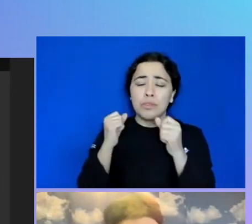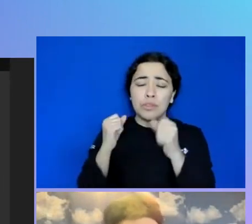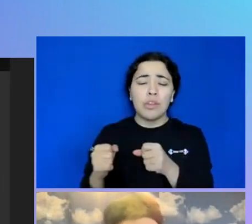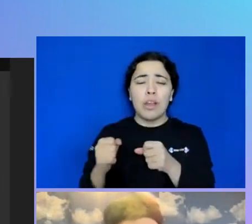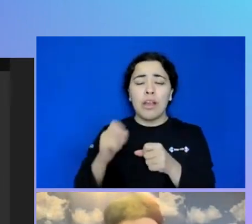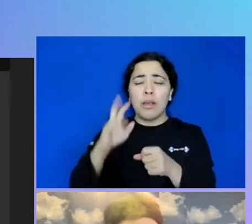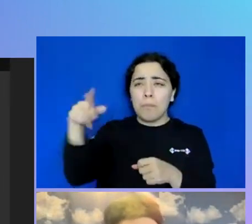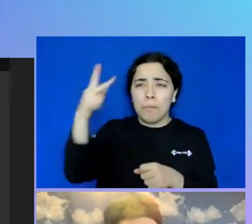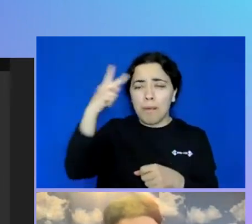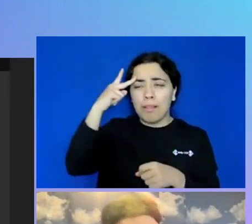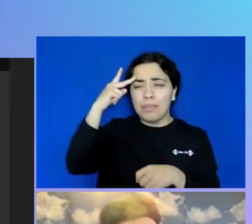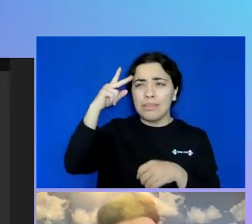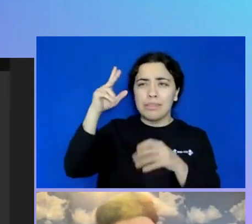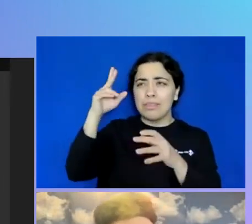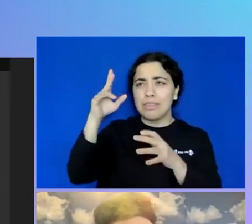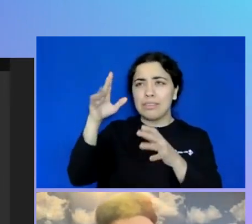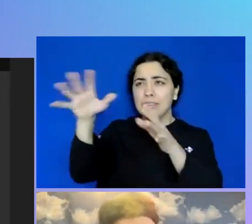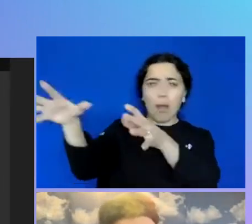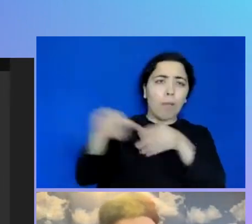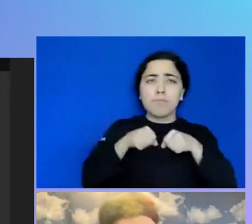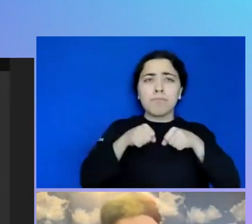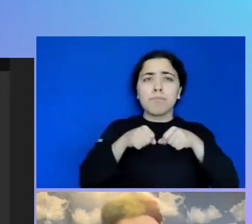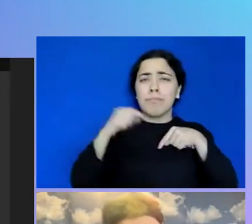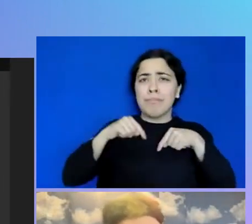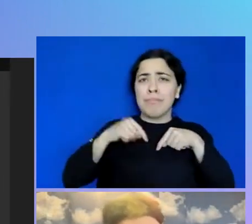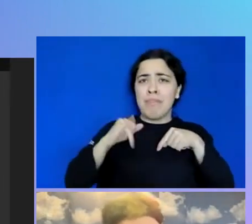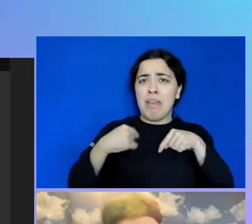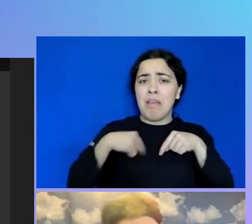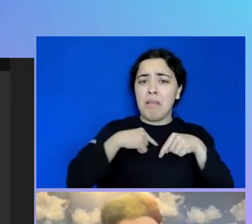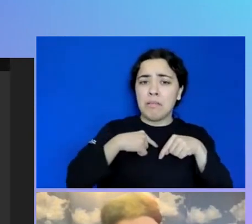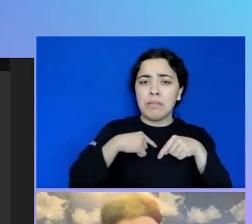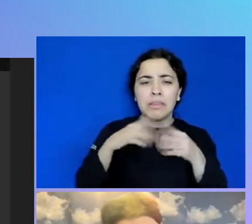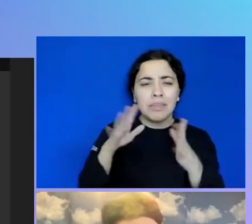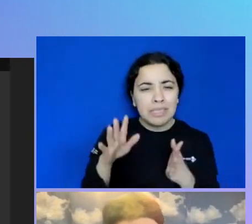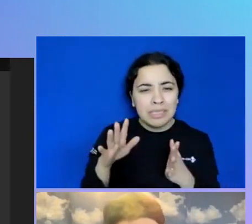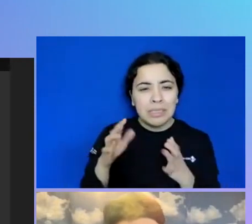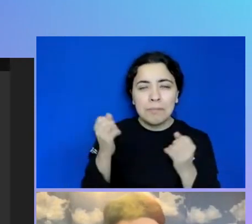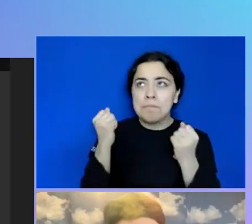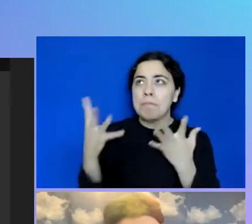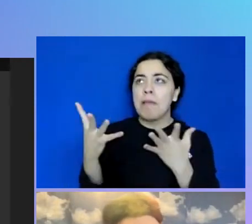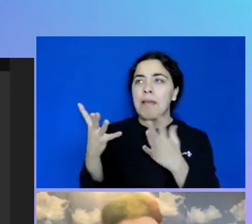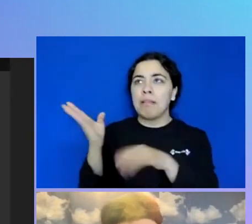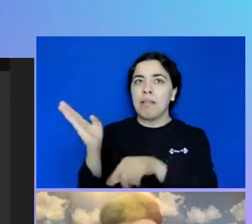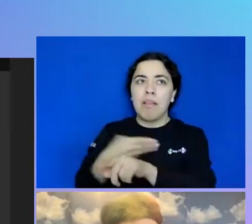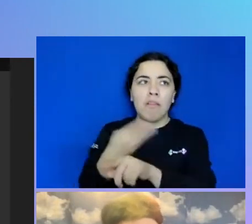frequent, that it's hard to talk about employee experience